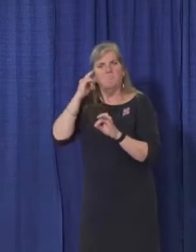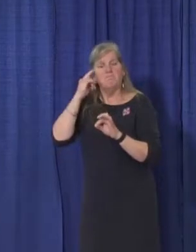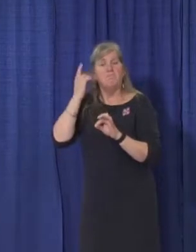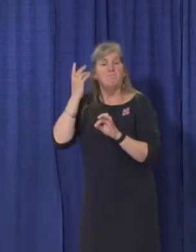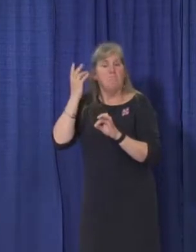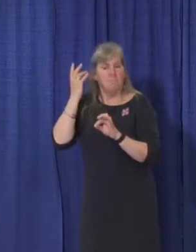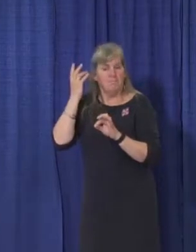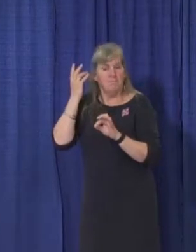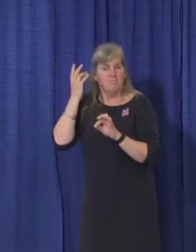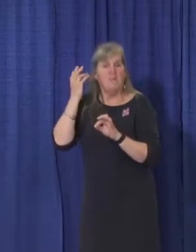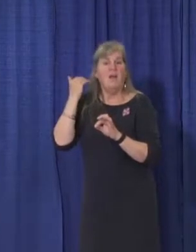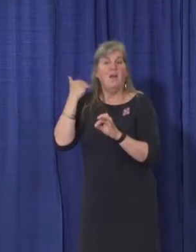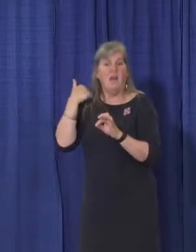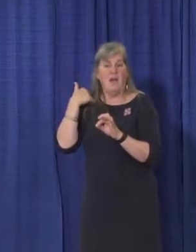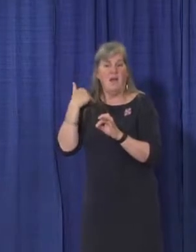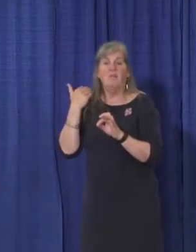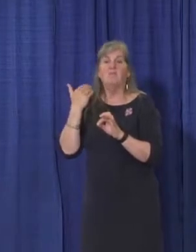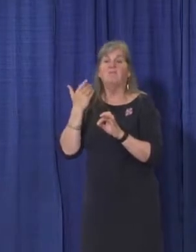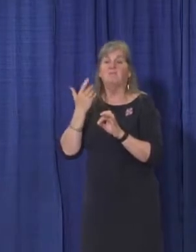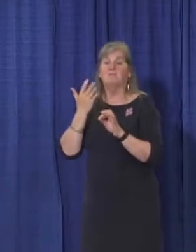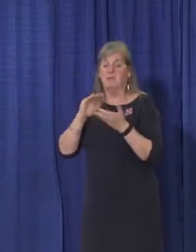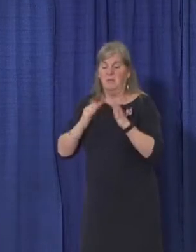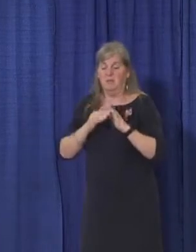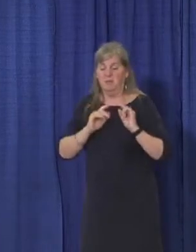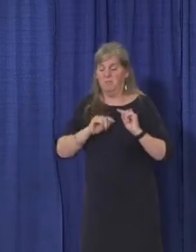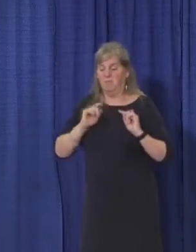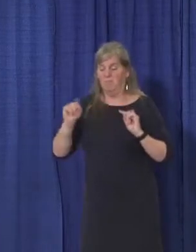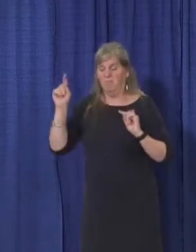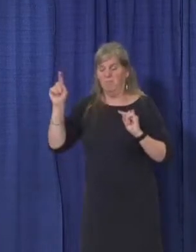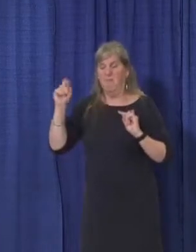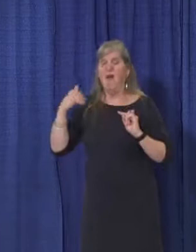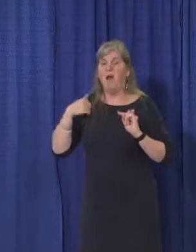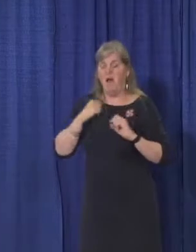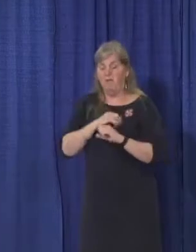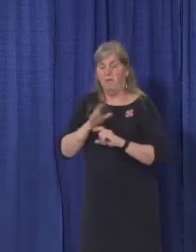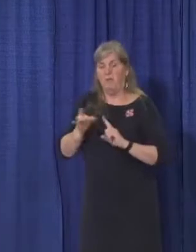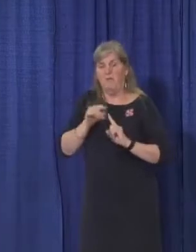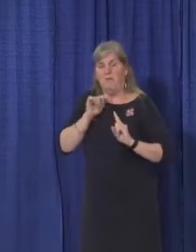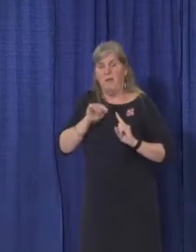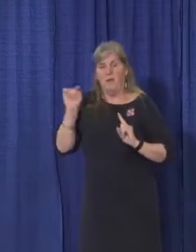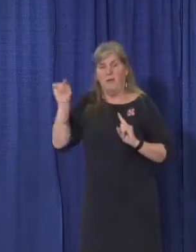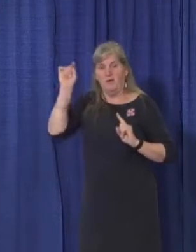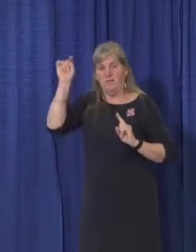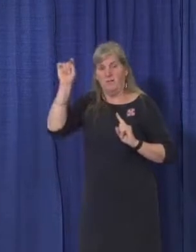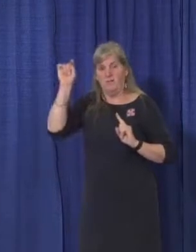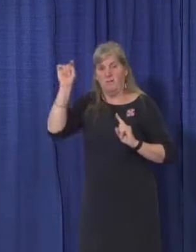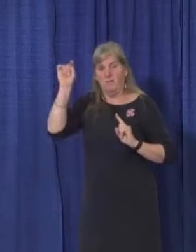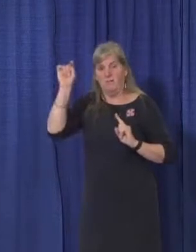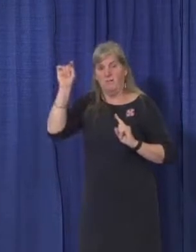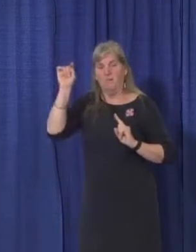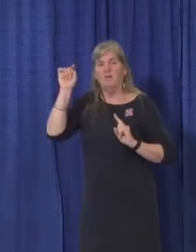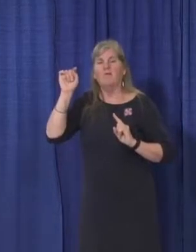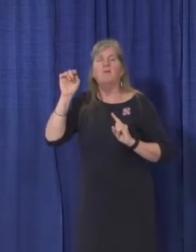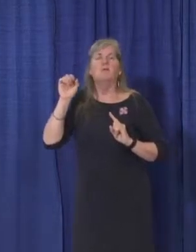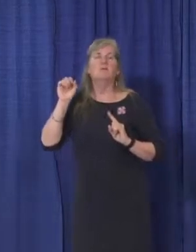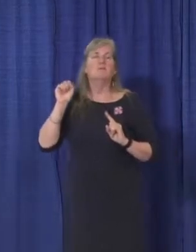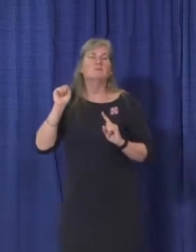several communities that have cases.